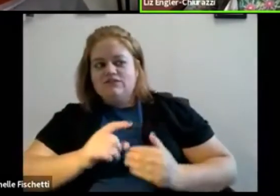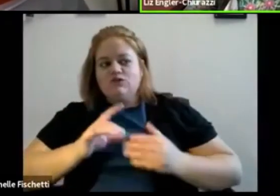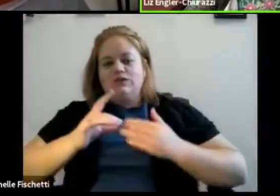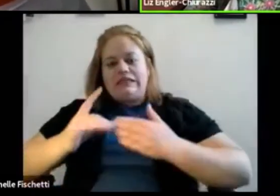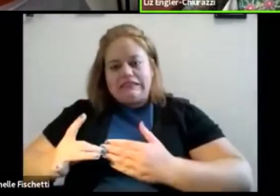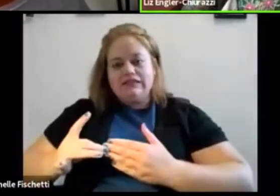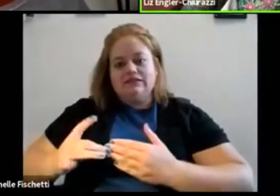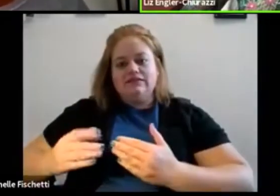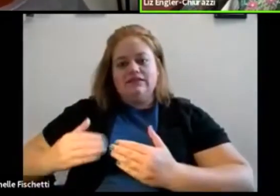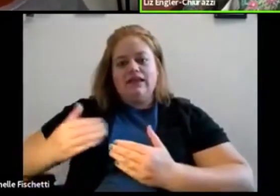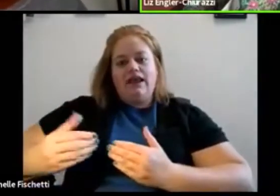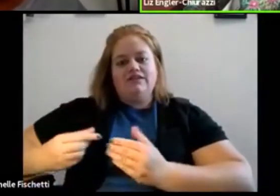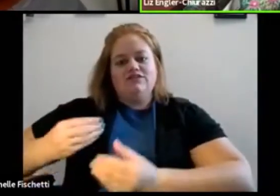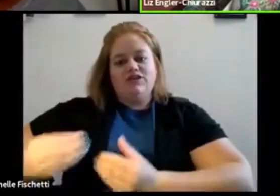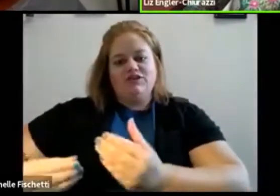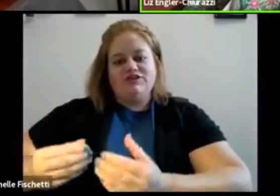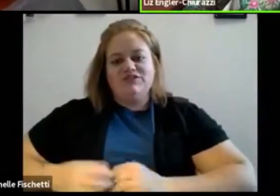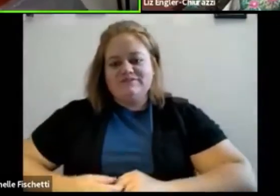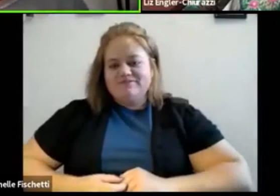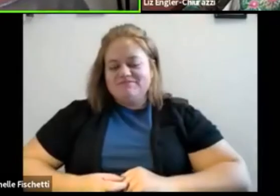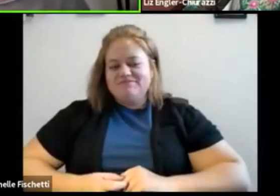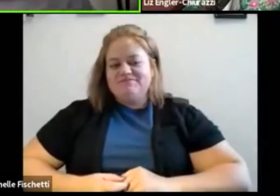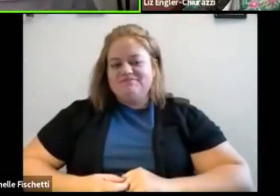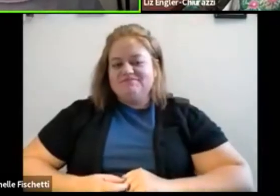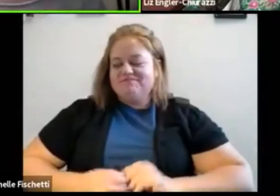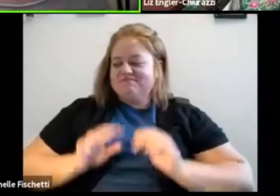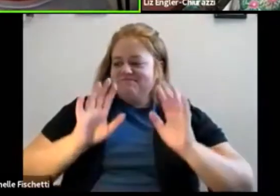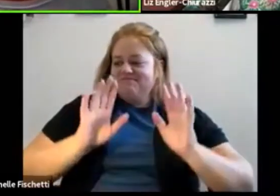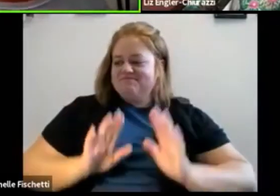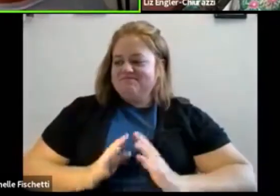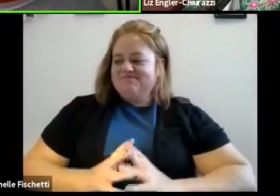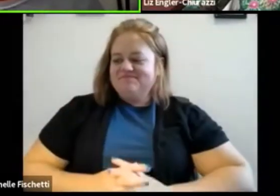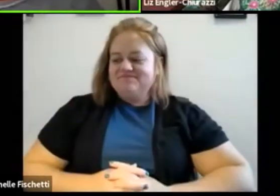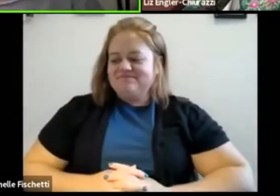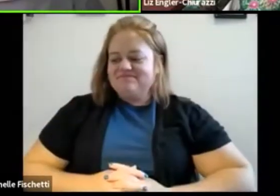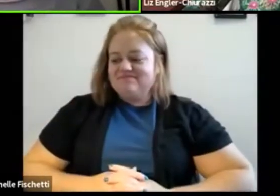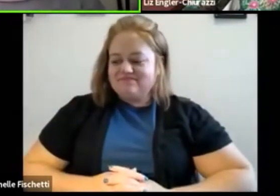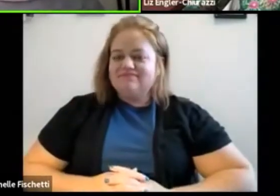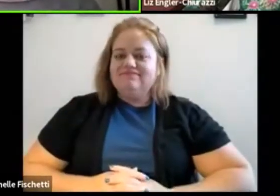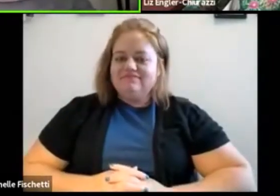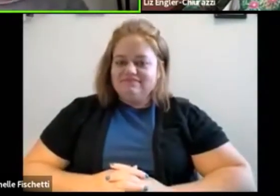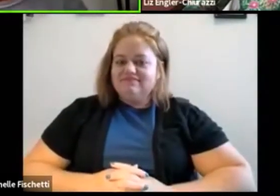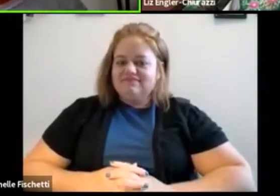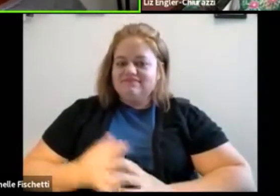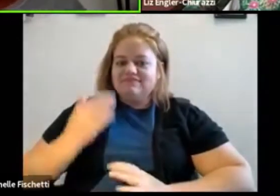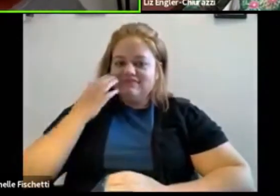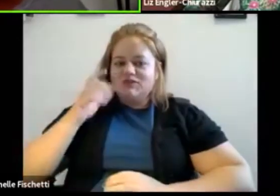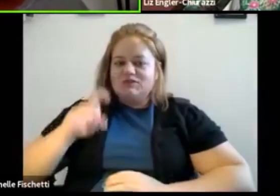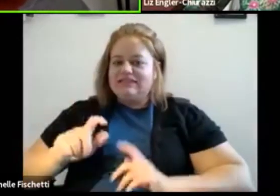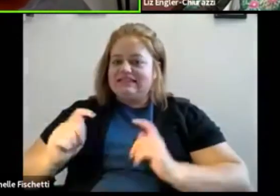possible. Fantastic, it definitely takes a team, you know to learn and get you where